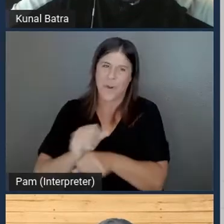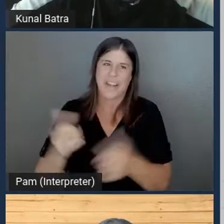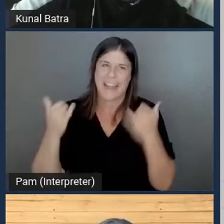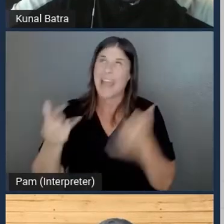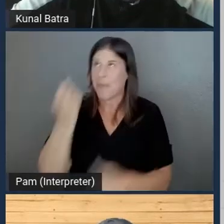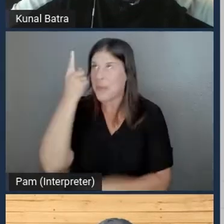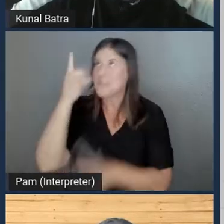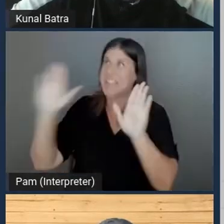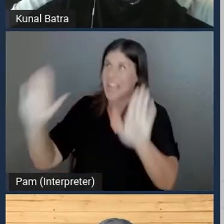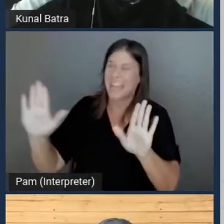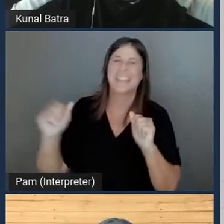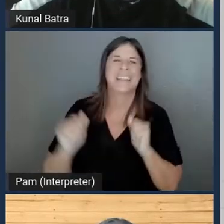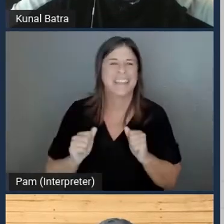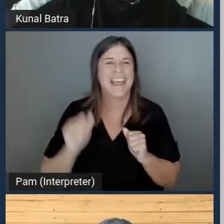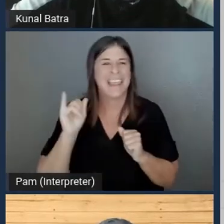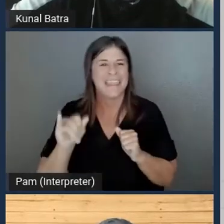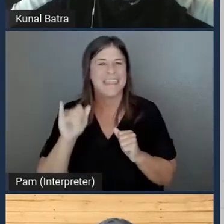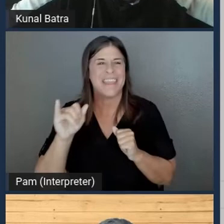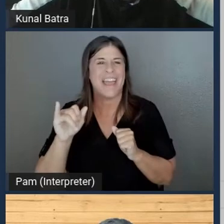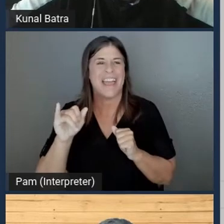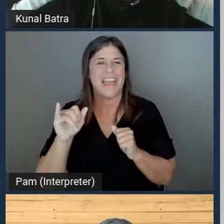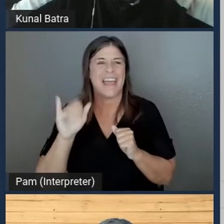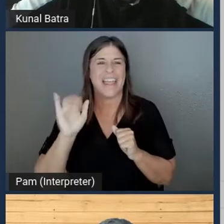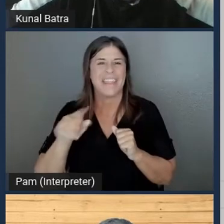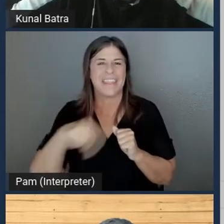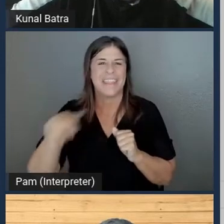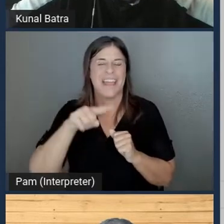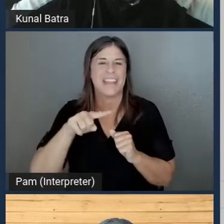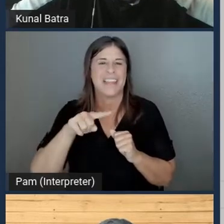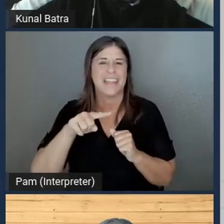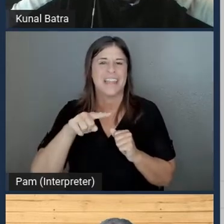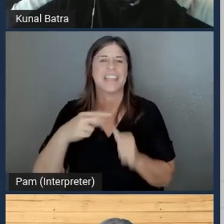is that the ingestion is happening at the back.